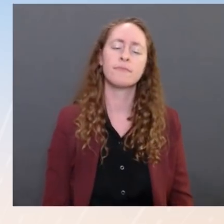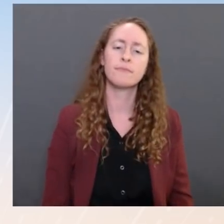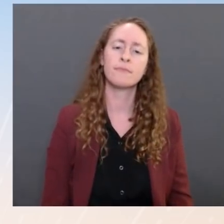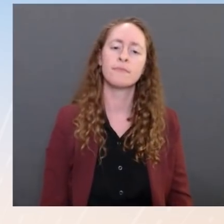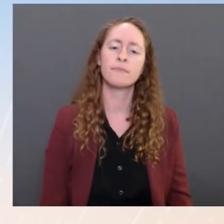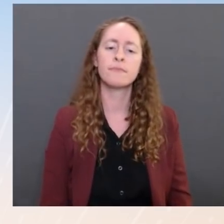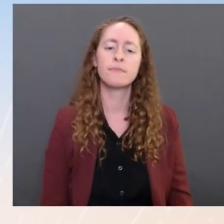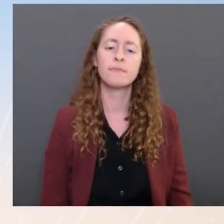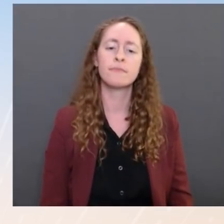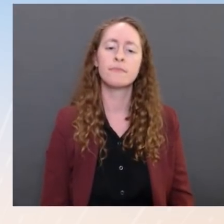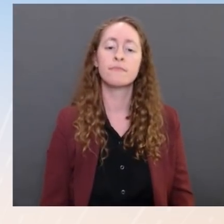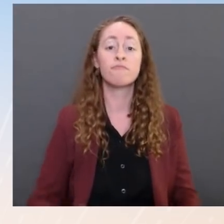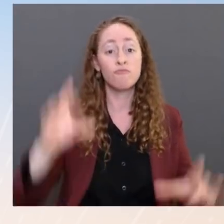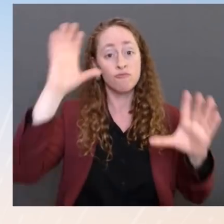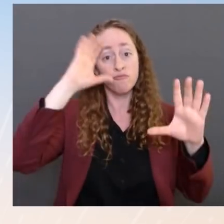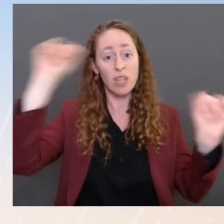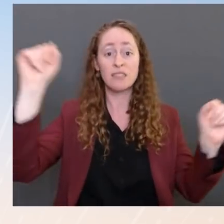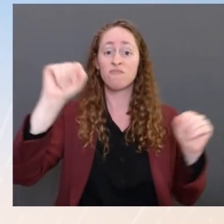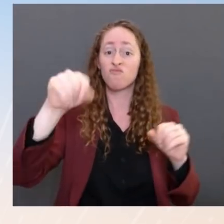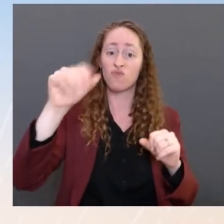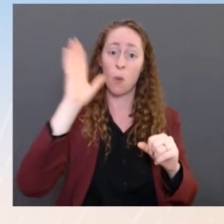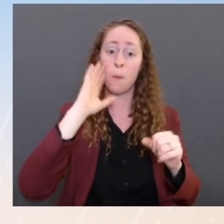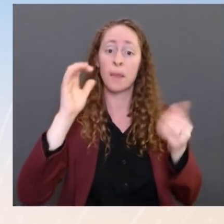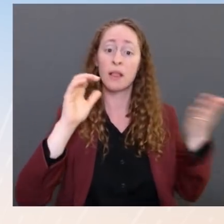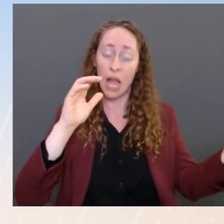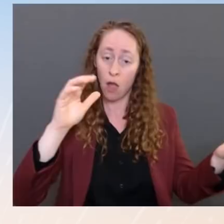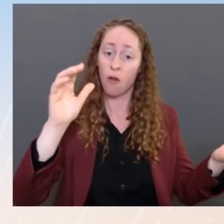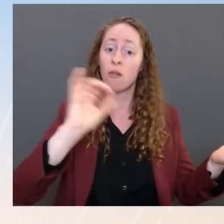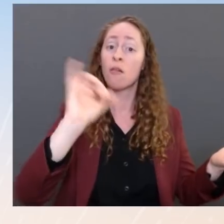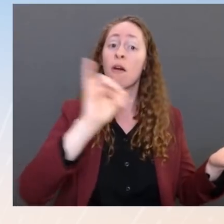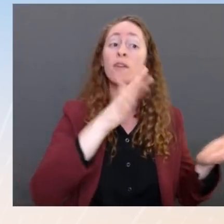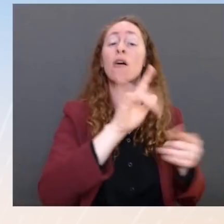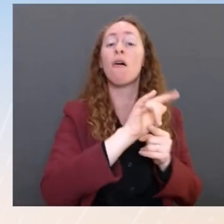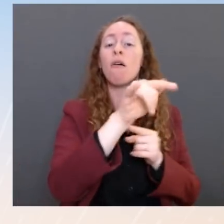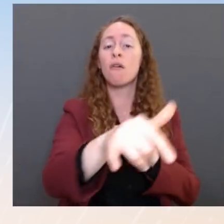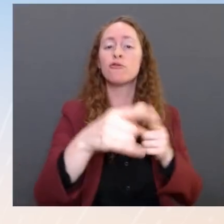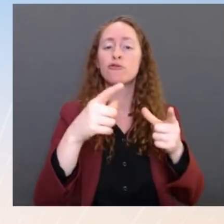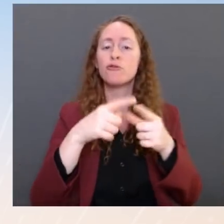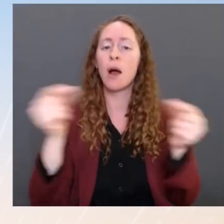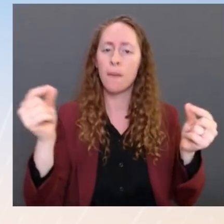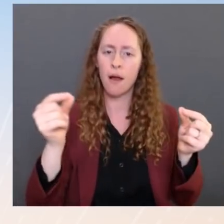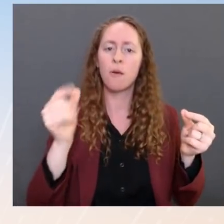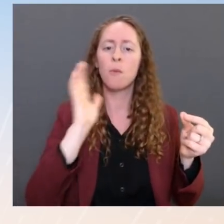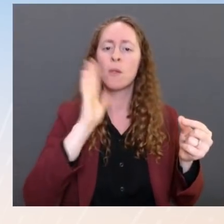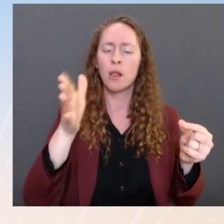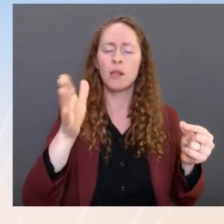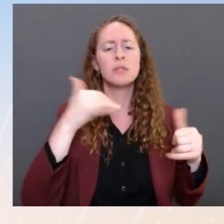where he will continue strengthening these alliances and make clear our commitments to the security of the Republic of Korea.